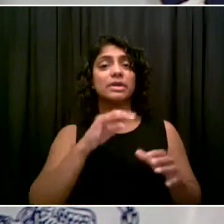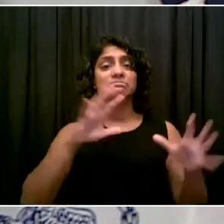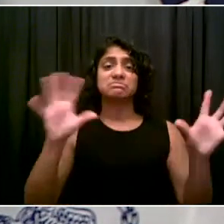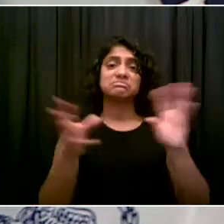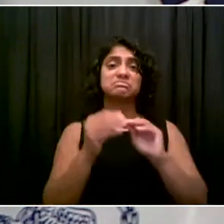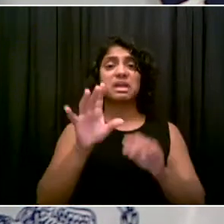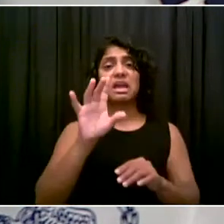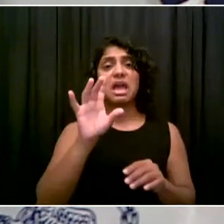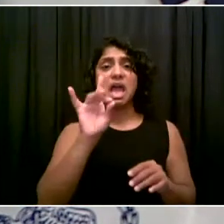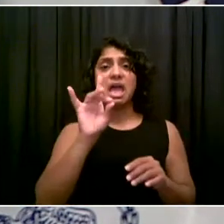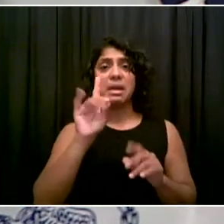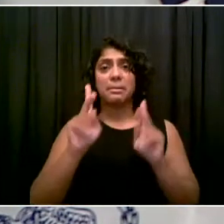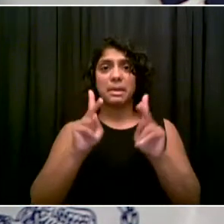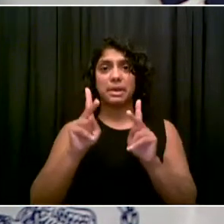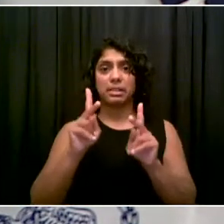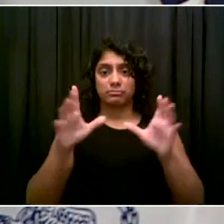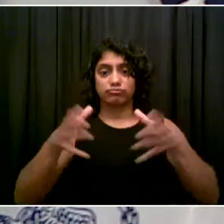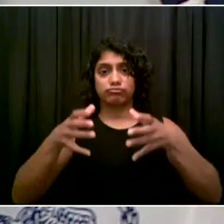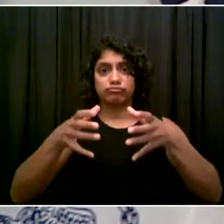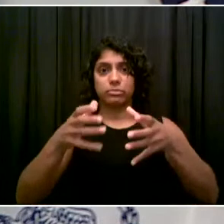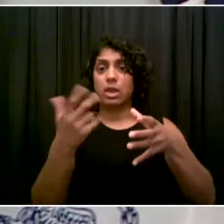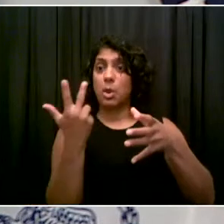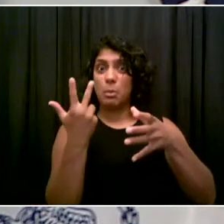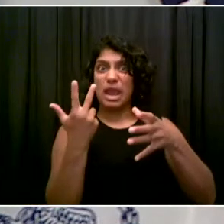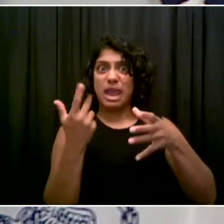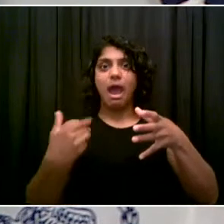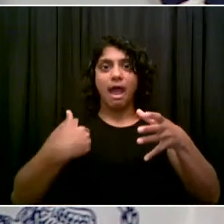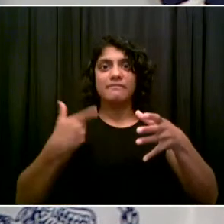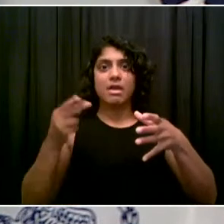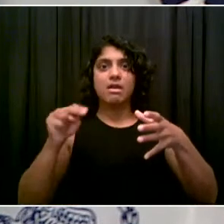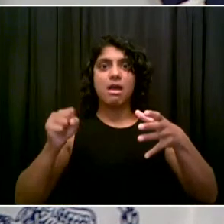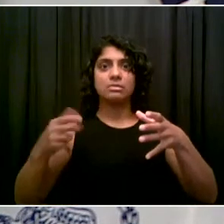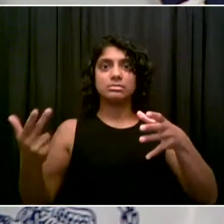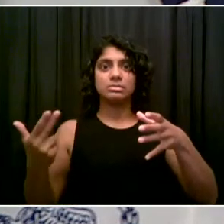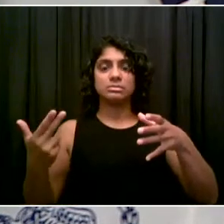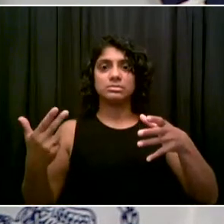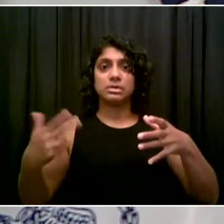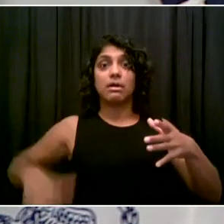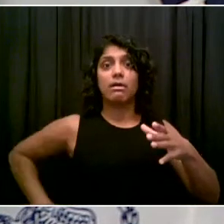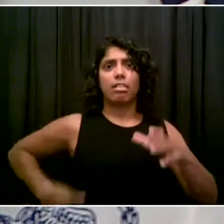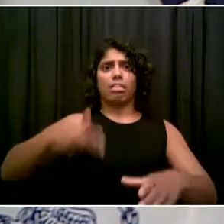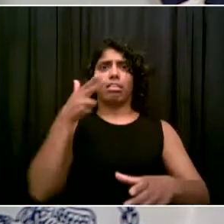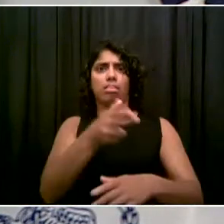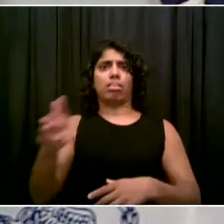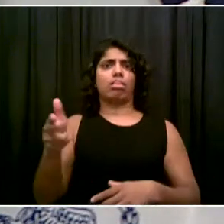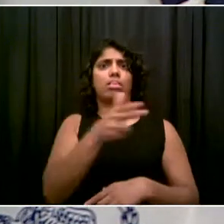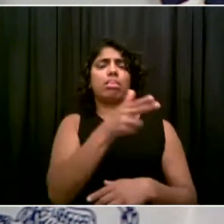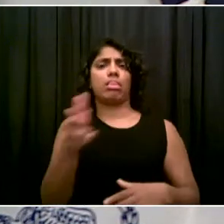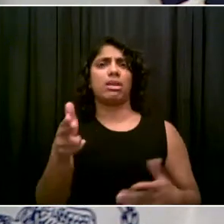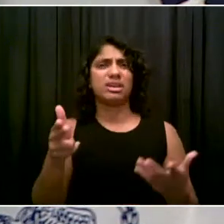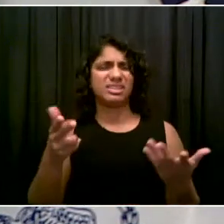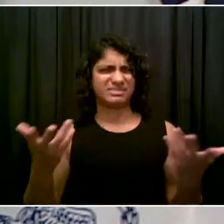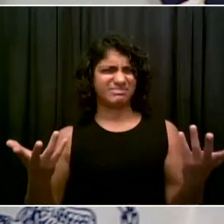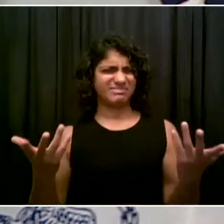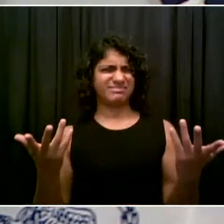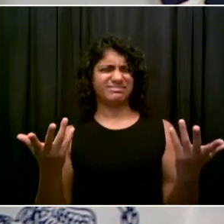SEEMS LIKE SOMETHING WE HAVEN'T SEEN BEFORE LIKE THREE PEOPLE OUT OF THE GROUP OF SEVEN R OEIT GH AND I WAS WONDERING IF THE COMMISSIONER COULD COMMENT ON